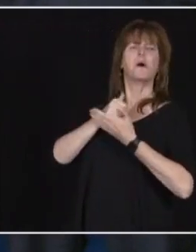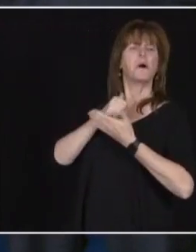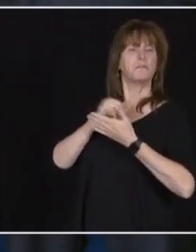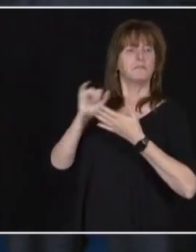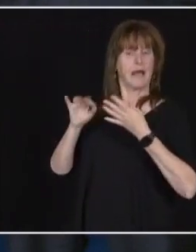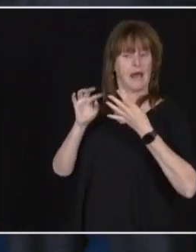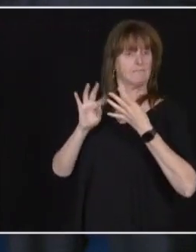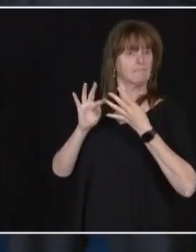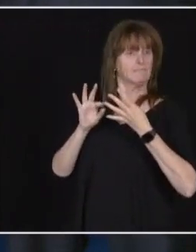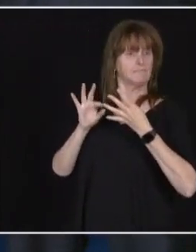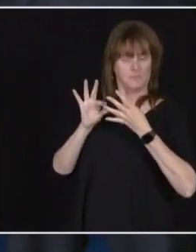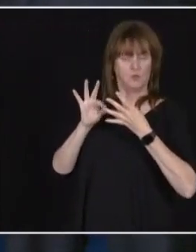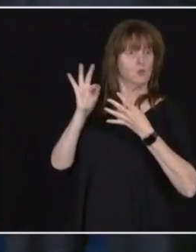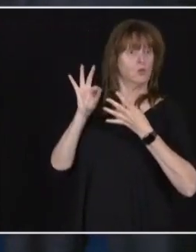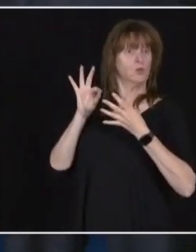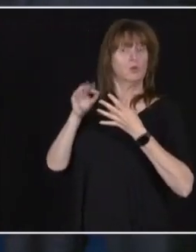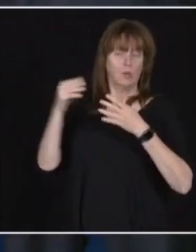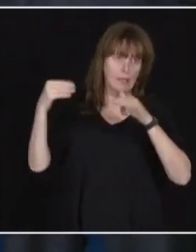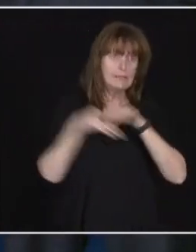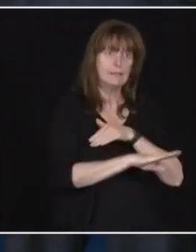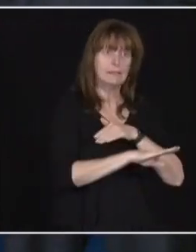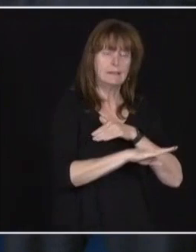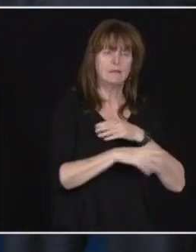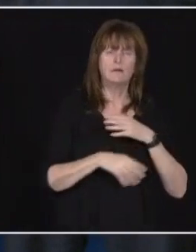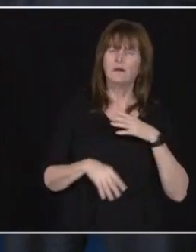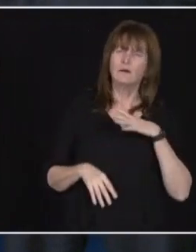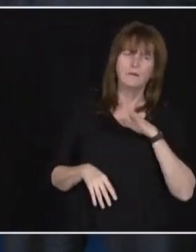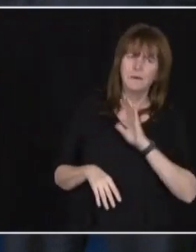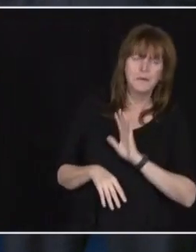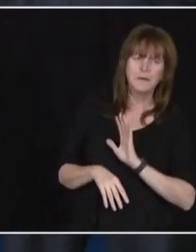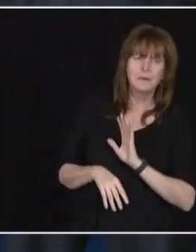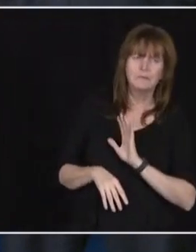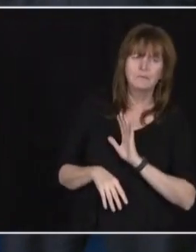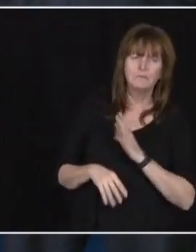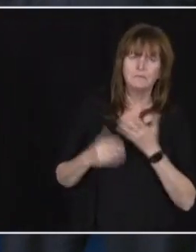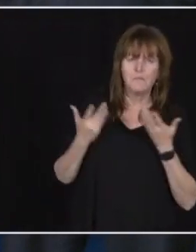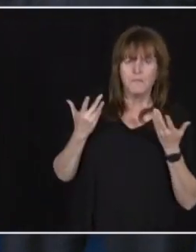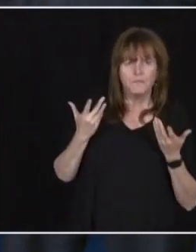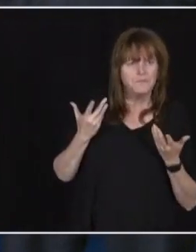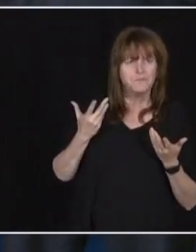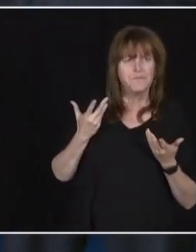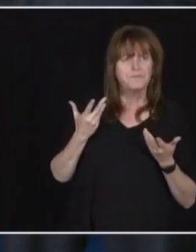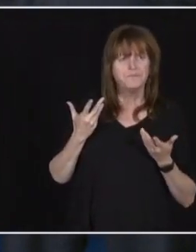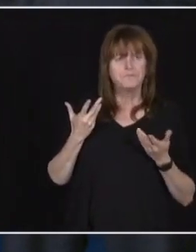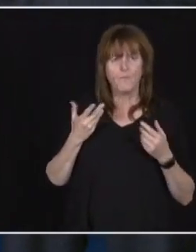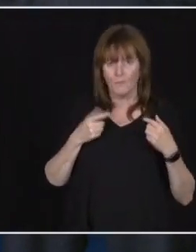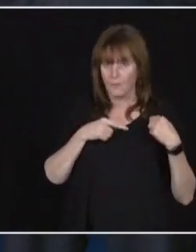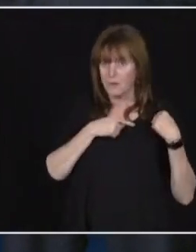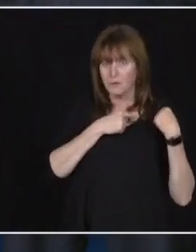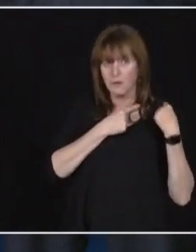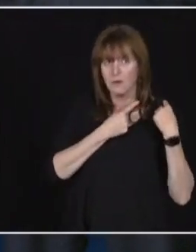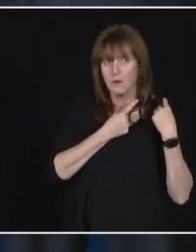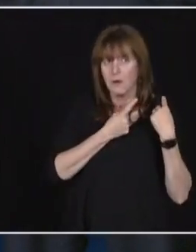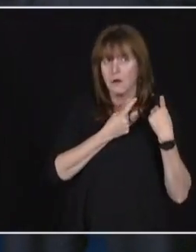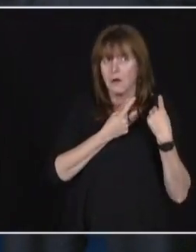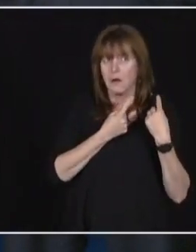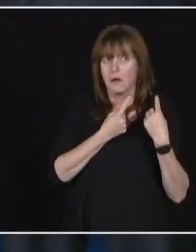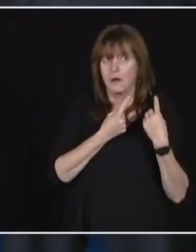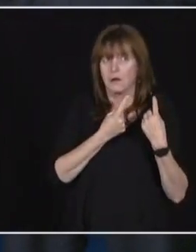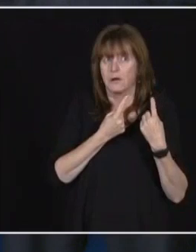in regard to long-term care homes and it will be only used if homes are resistant to receiving help from the government. I'm wondering if you are